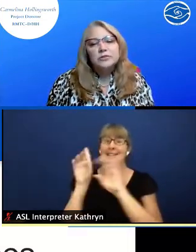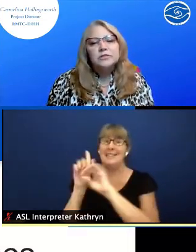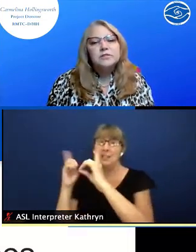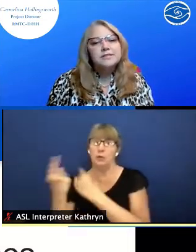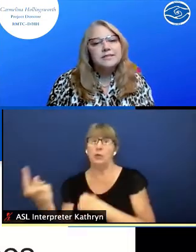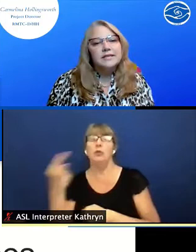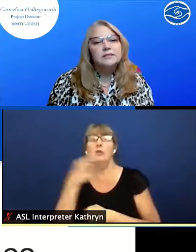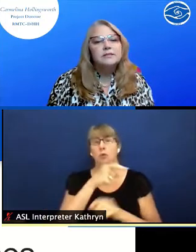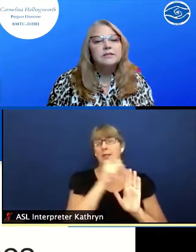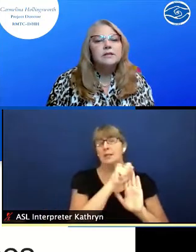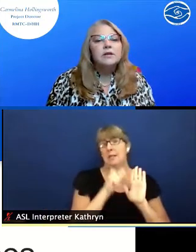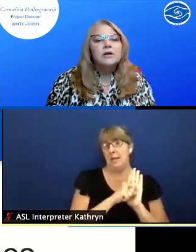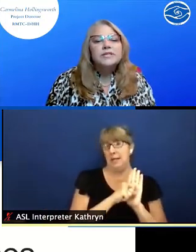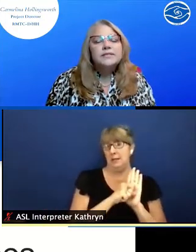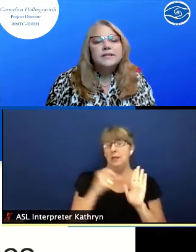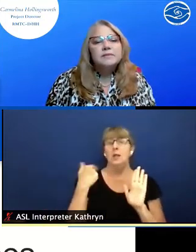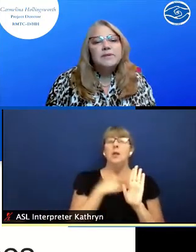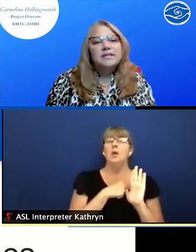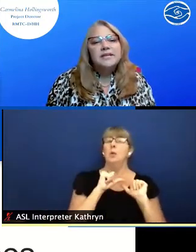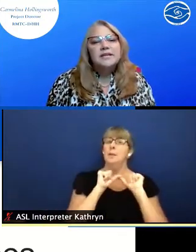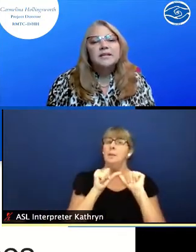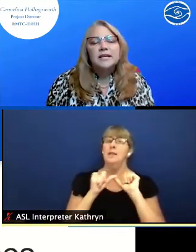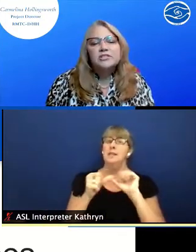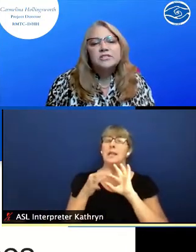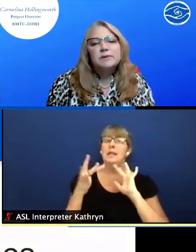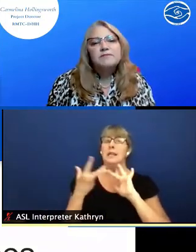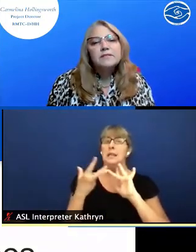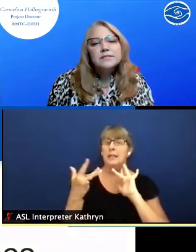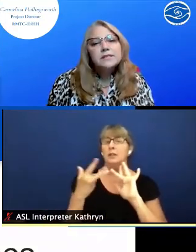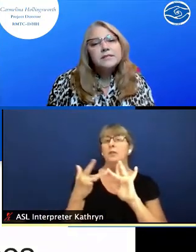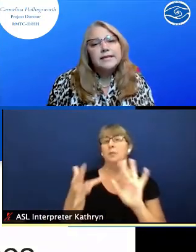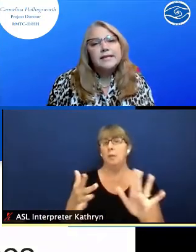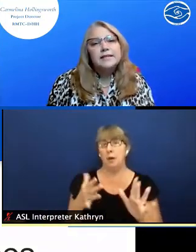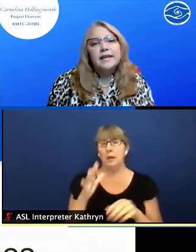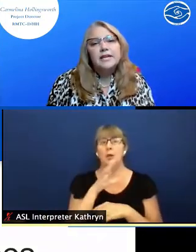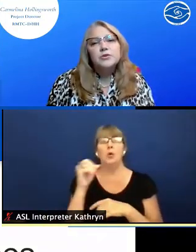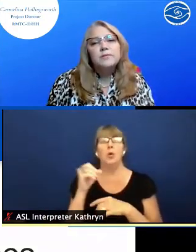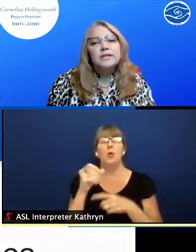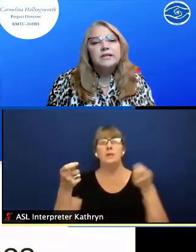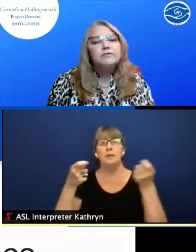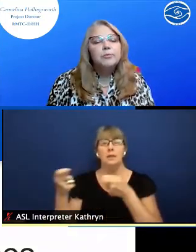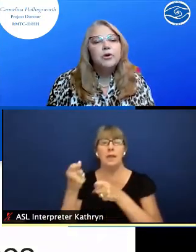to the state. We seek to maintain connections by facilitating the annual meeting for program